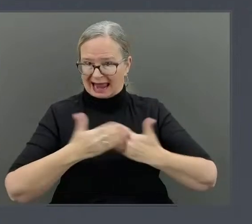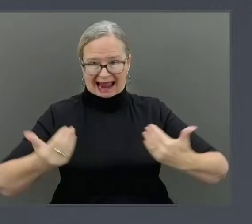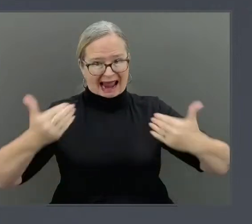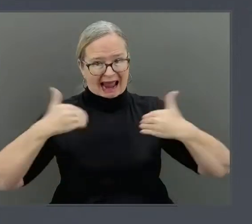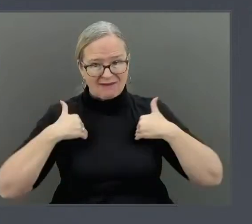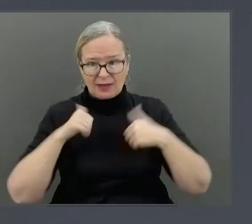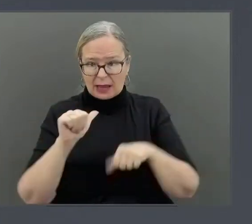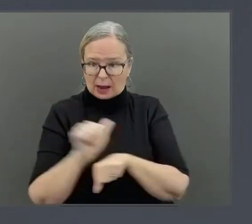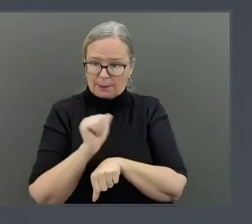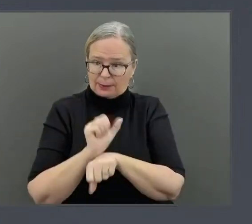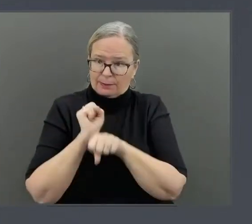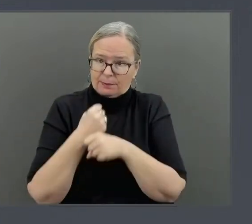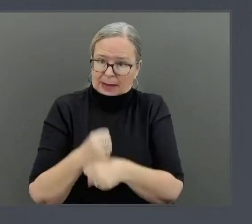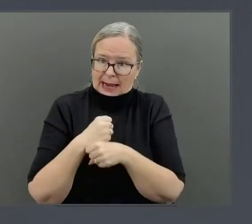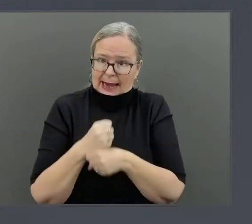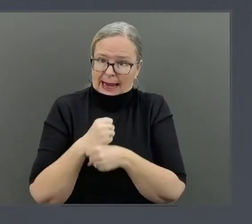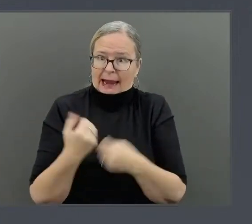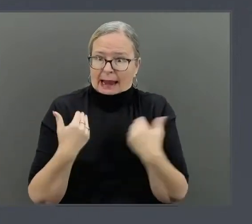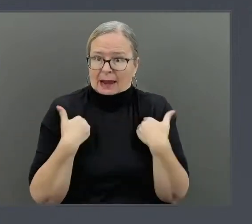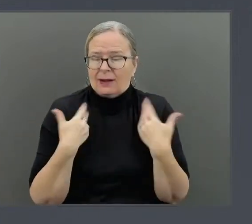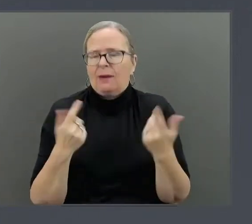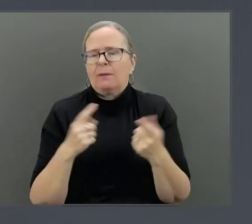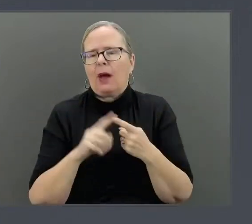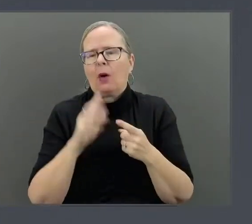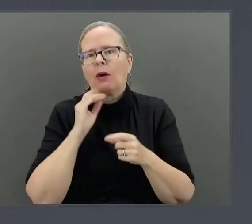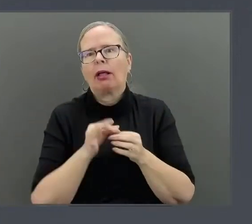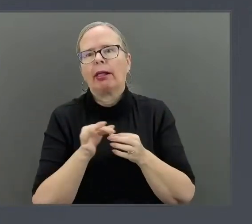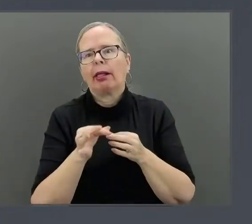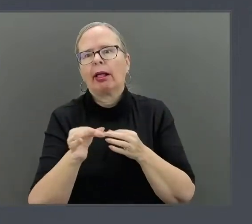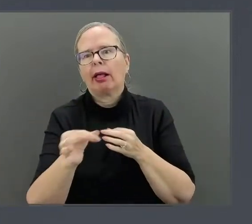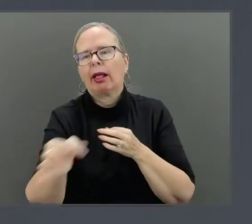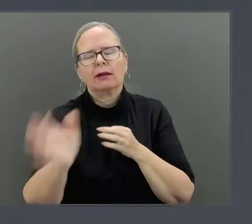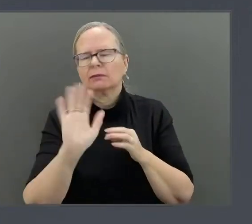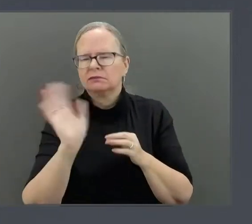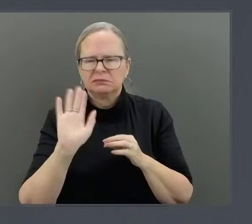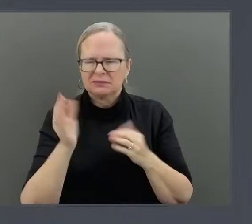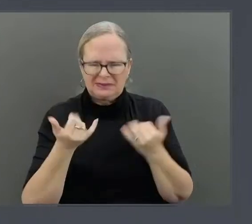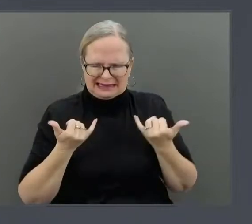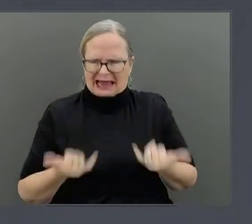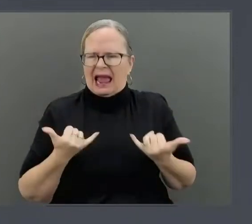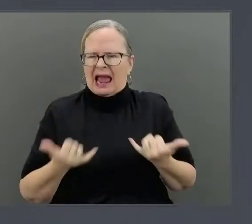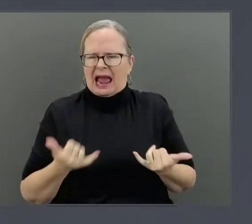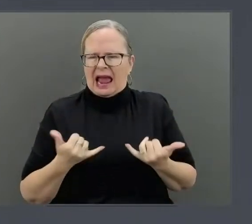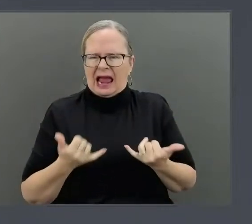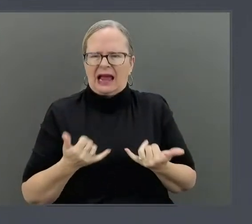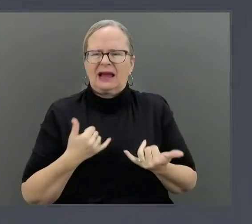goal right now is to get your water turned back on that requires looking at safe and Speedy options